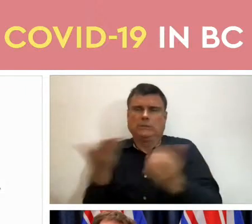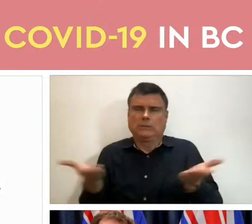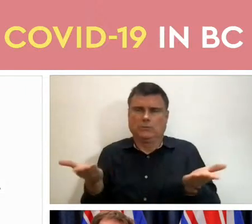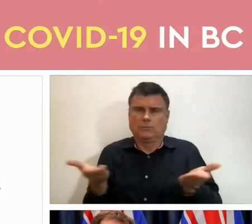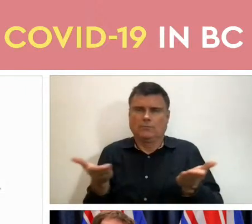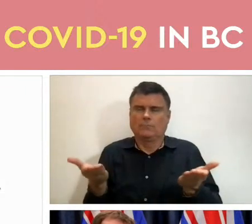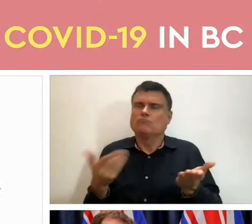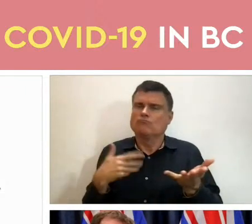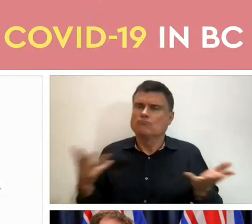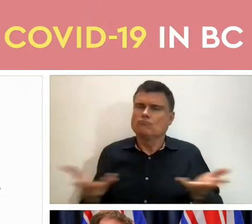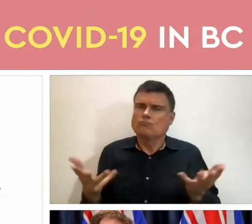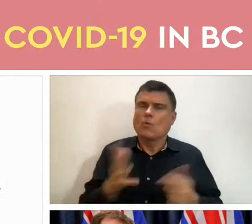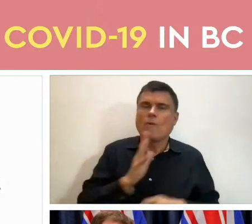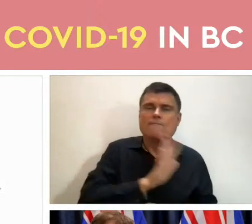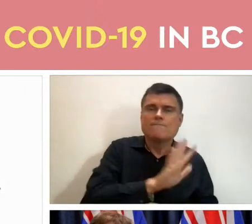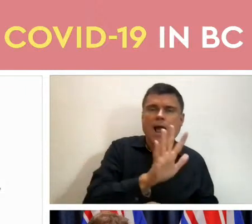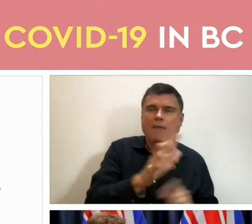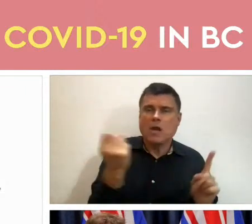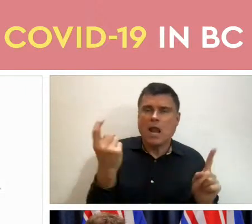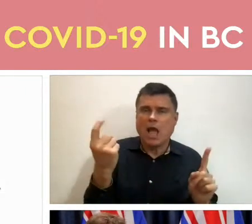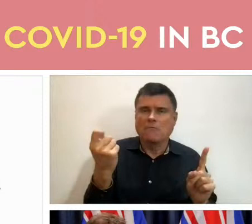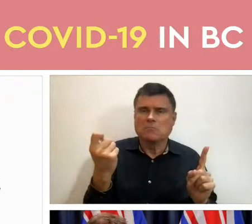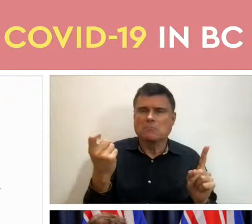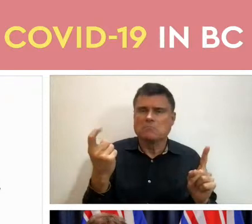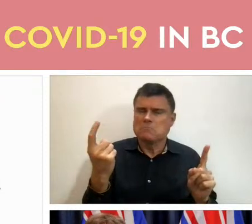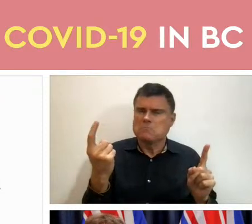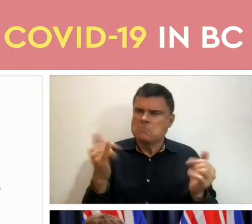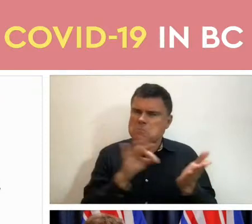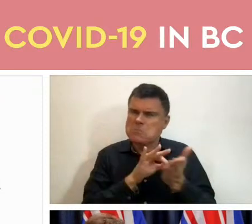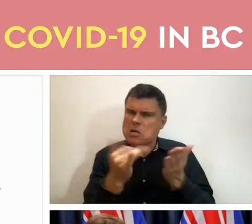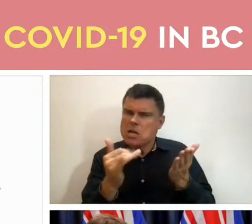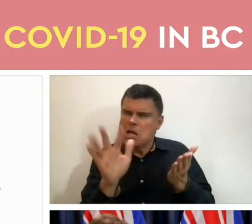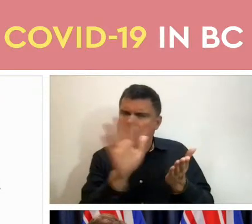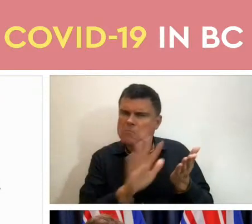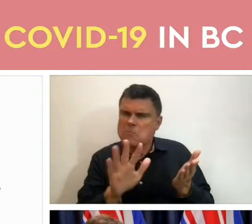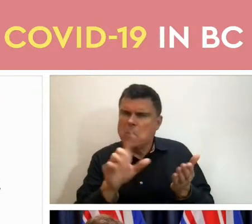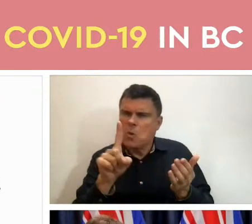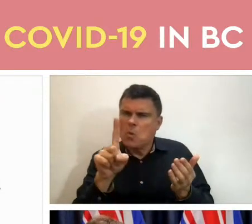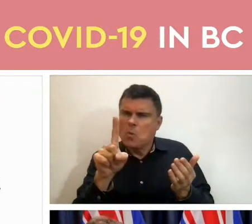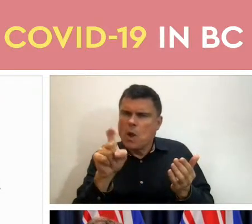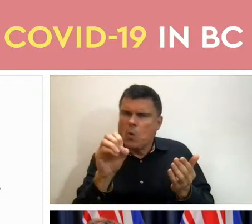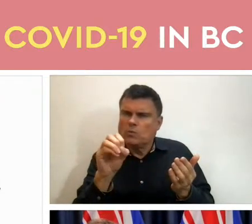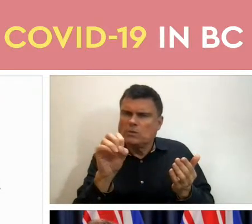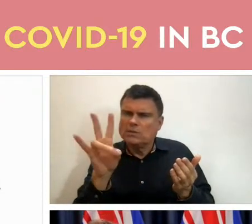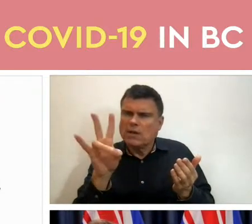to 11 has reached as of today, today's numbers are about